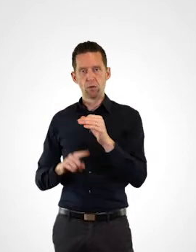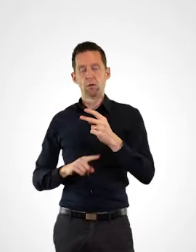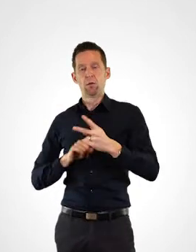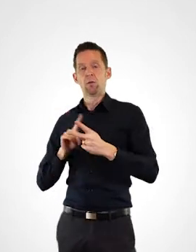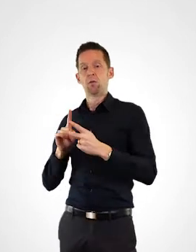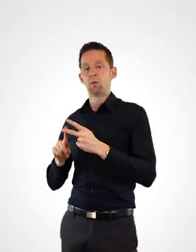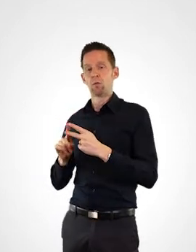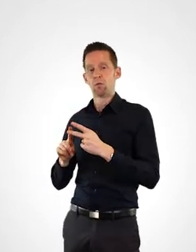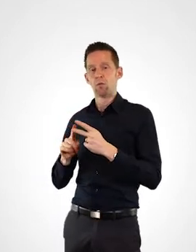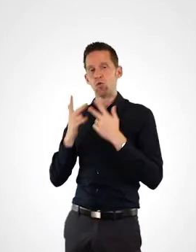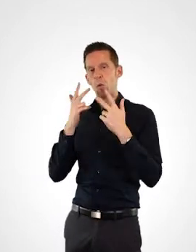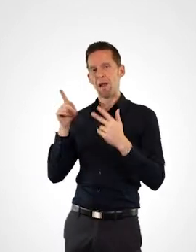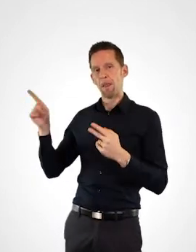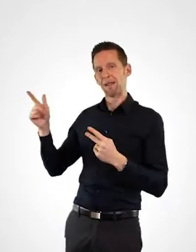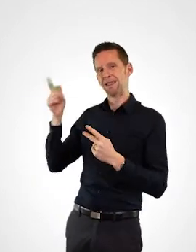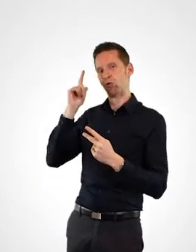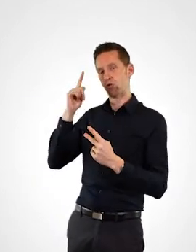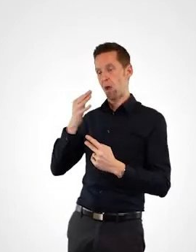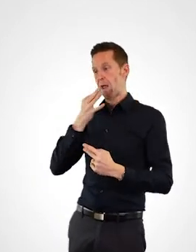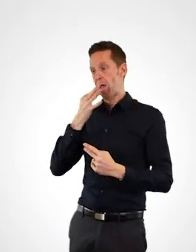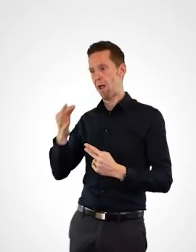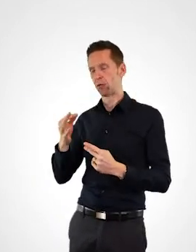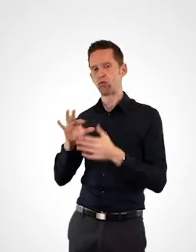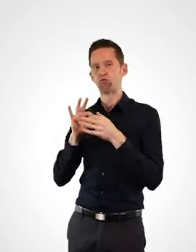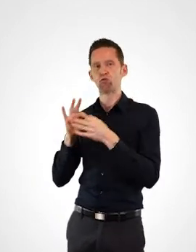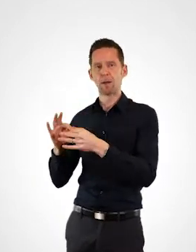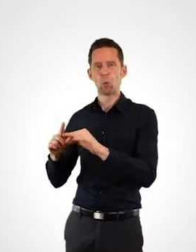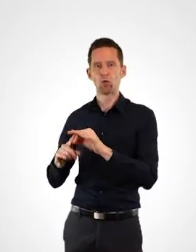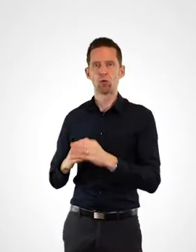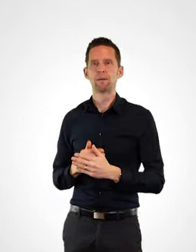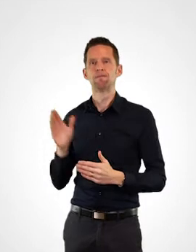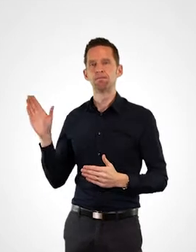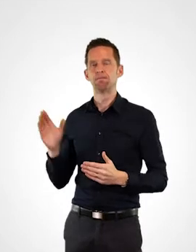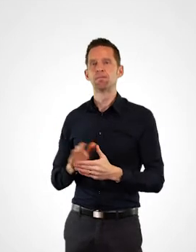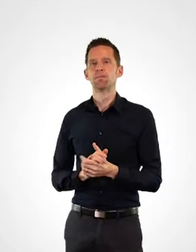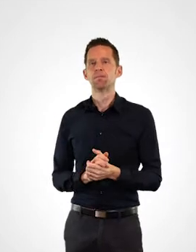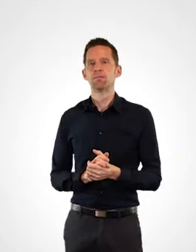the second one will show you the teacher asking a relate question.